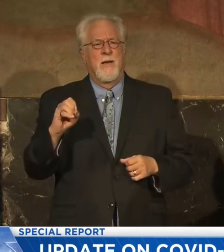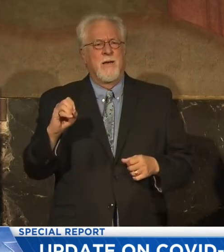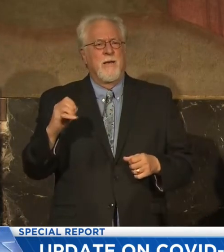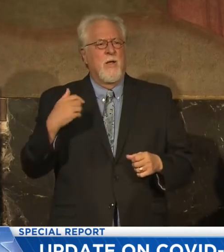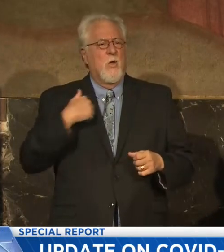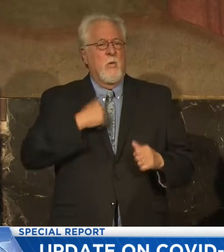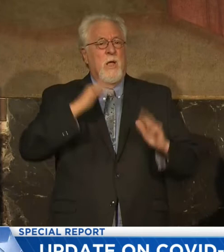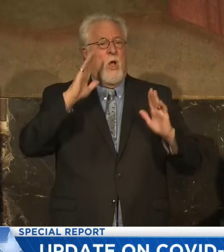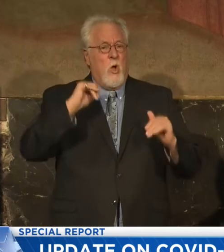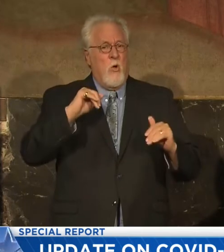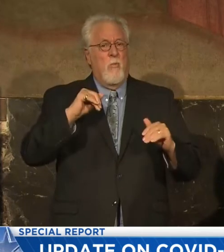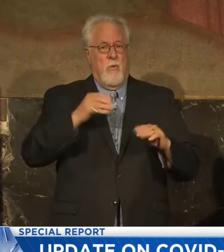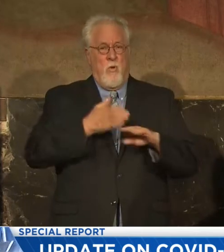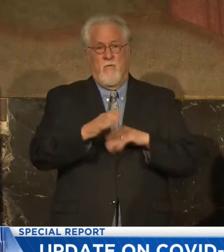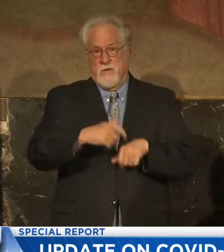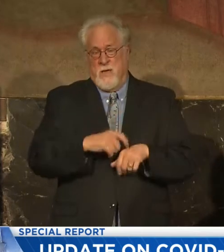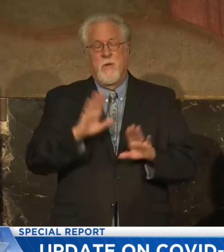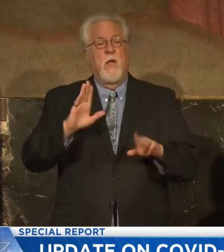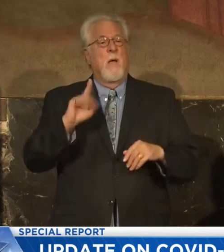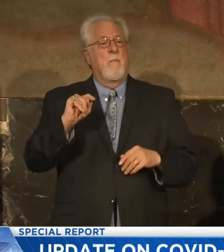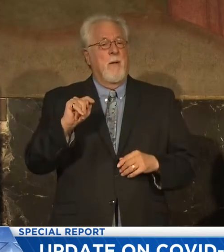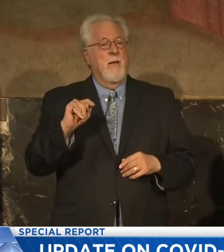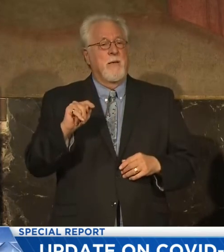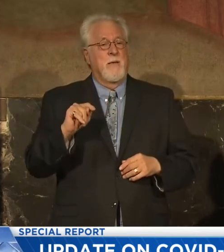AS POSSIBLE TO OPEN UP AS MANY